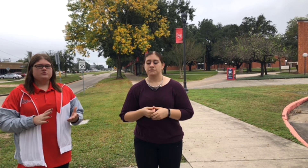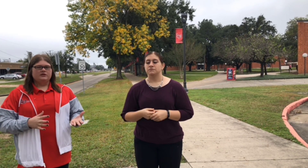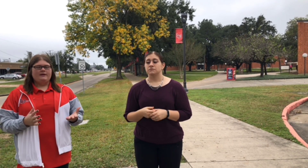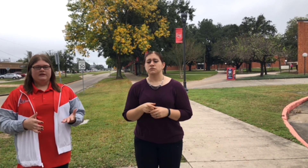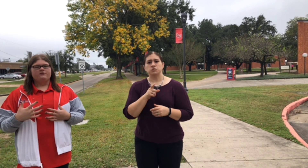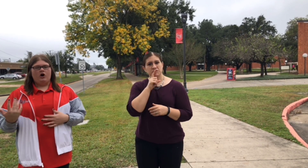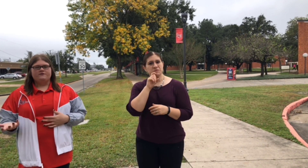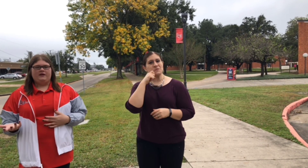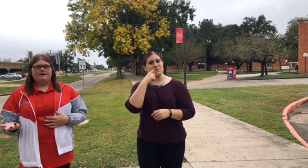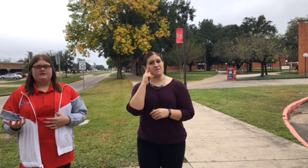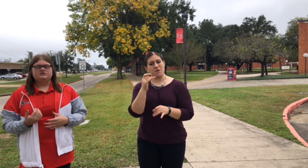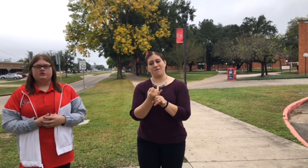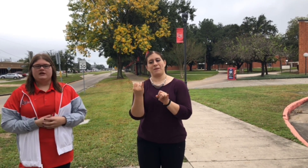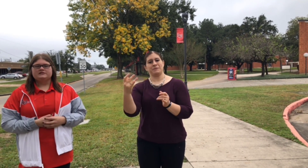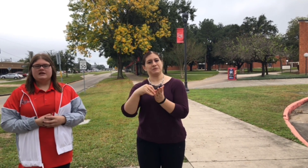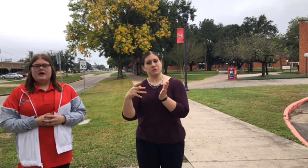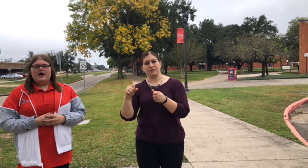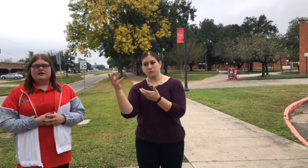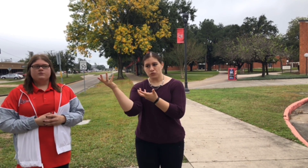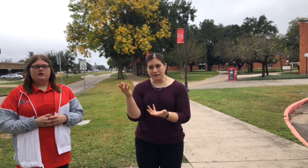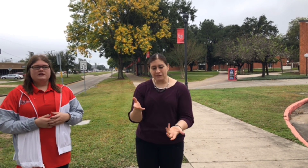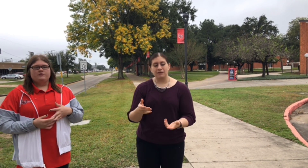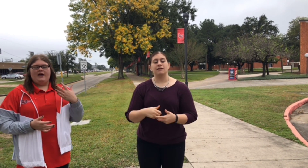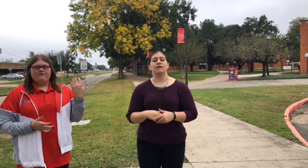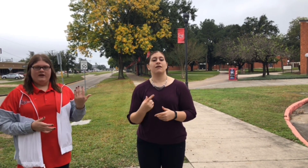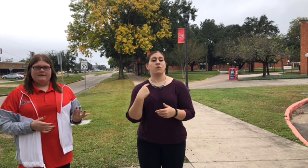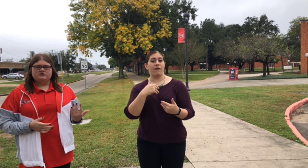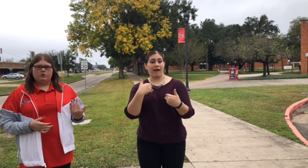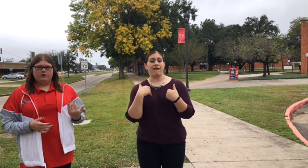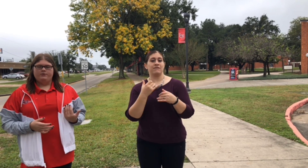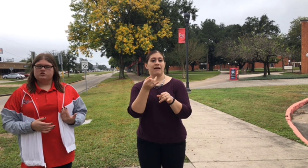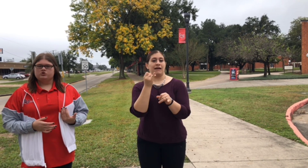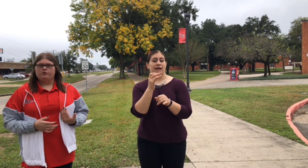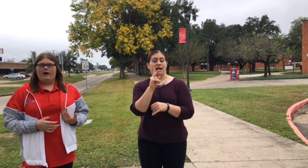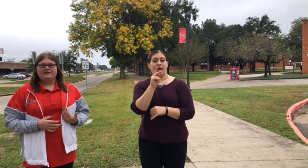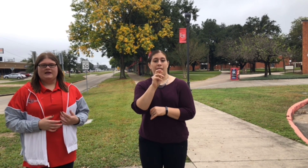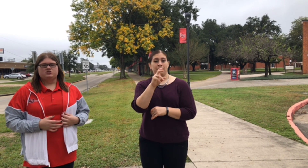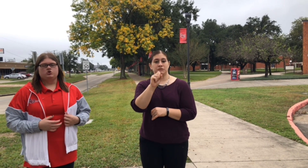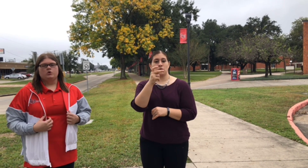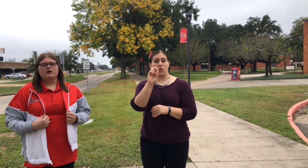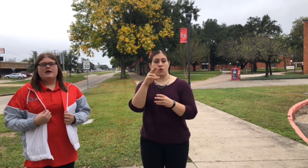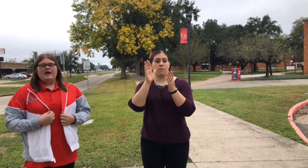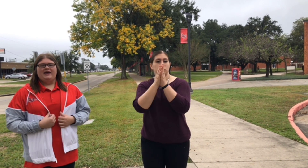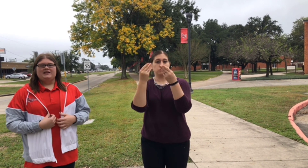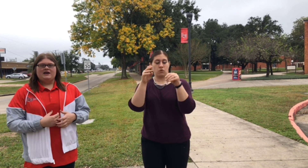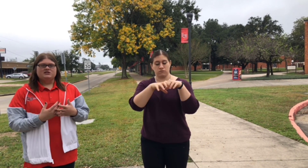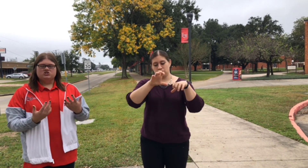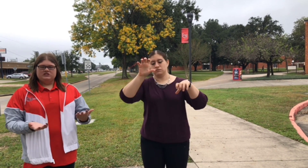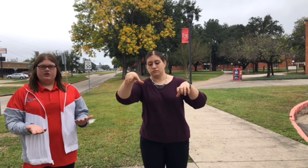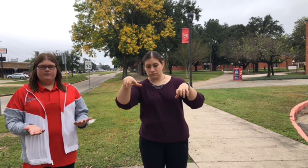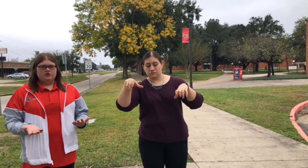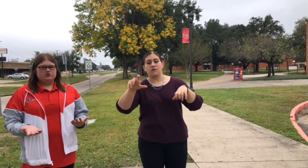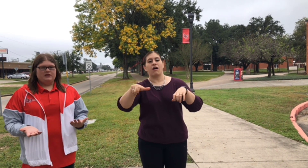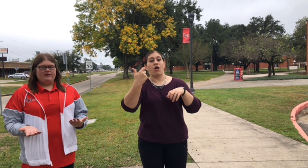it's really mainly for off-campus students. We also have the Kampus Korner bookstore right next door and that is just another bookstore that we